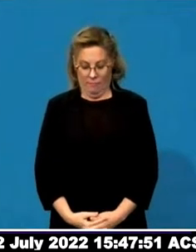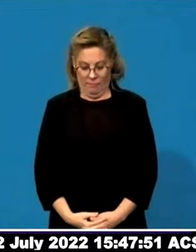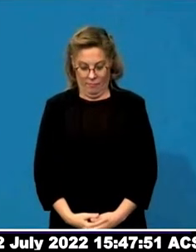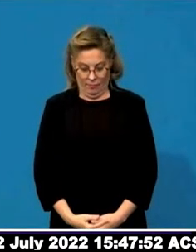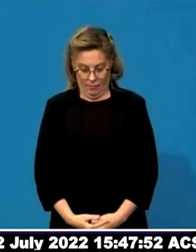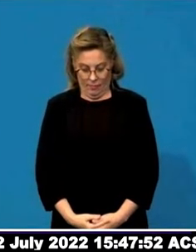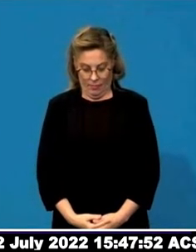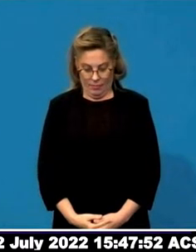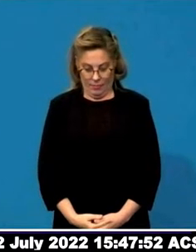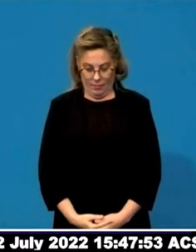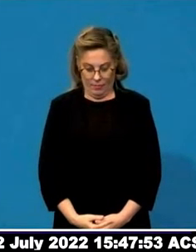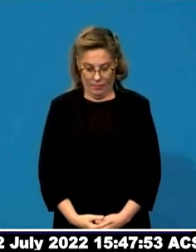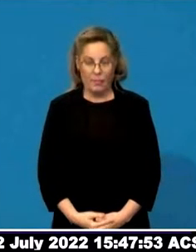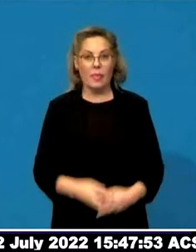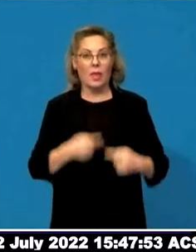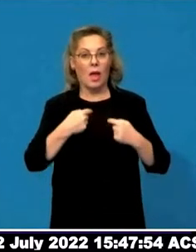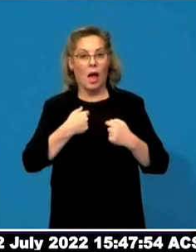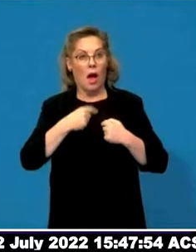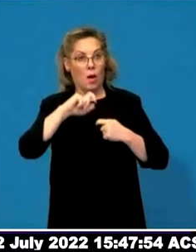I will read you all the oath.